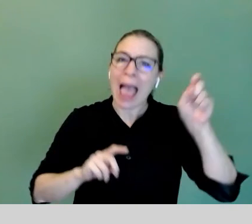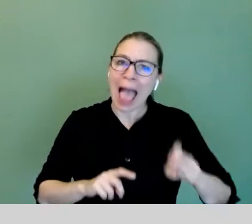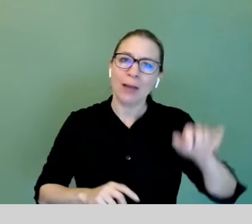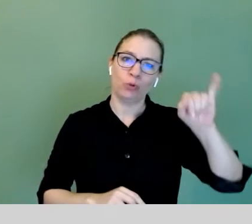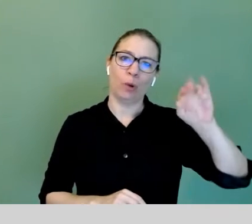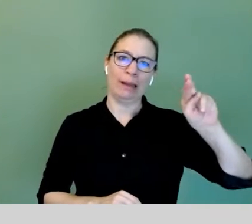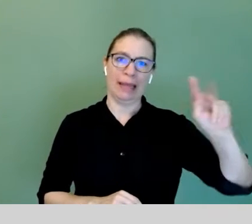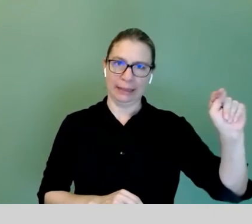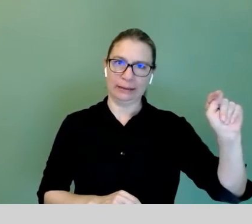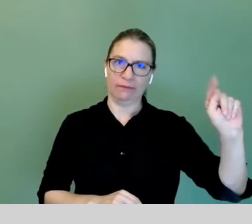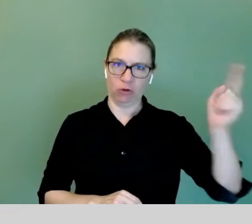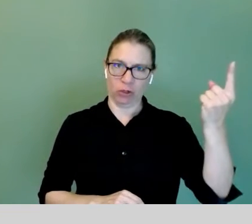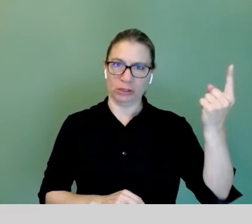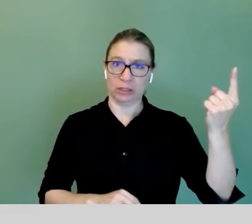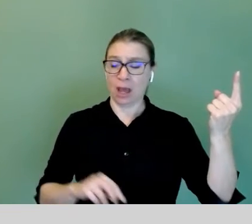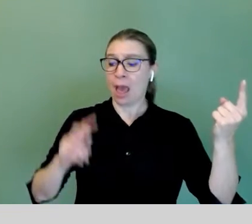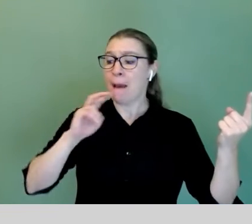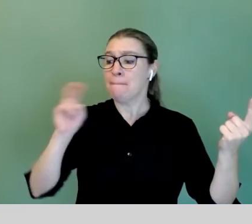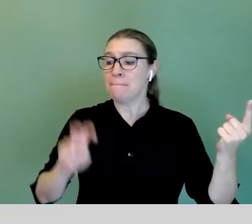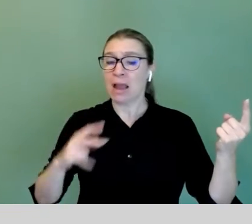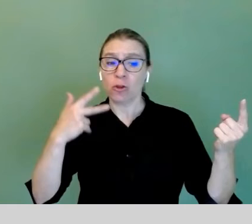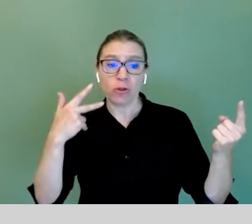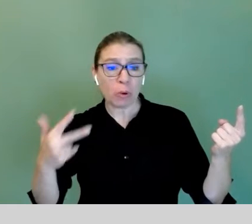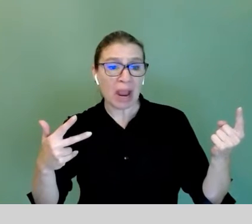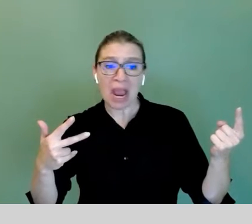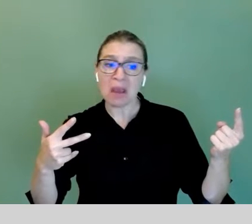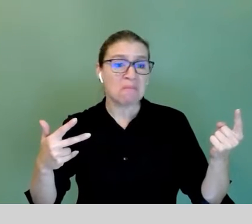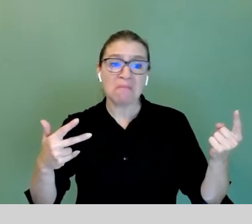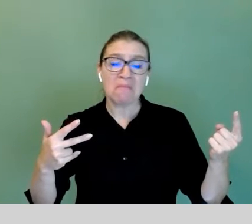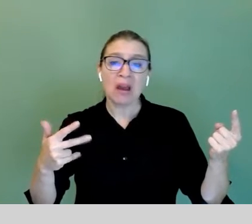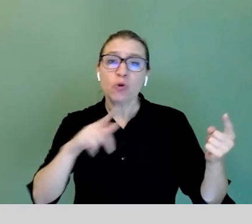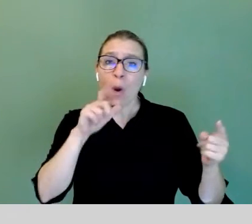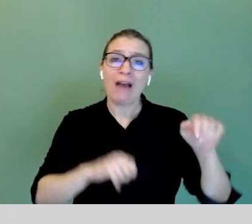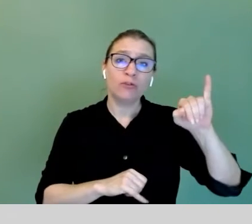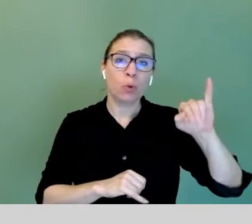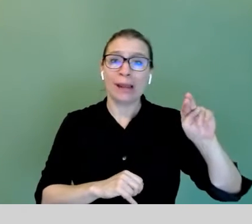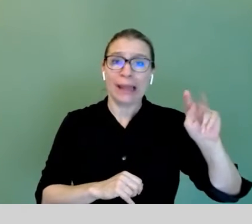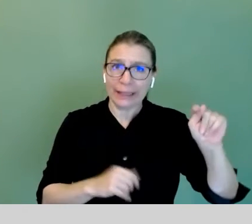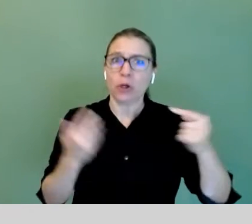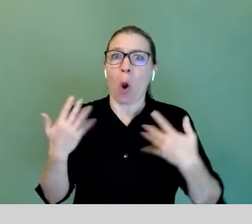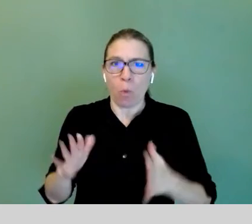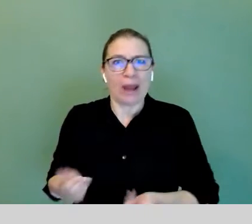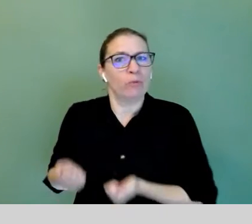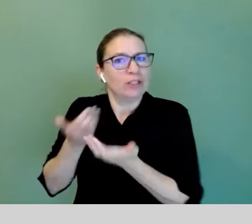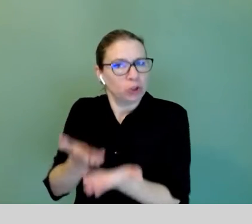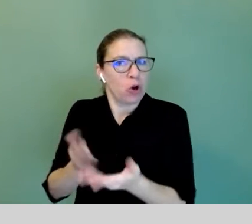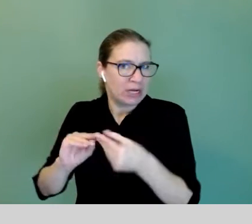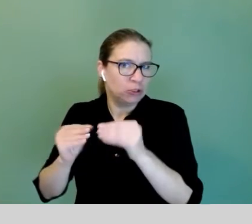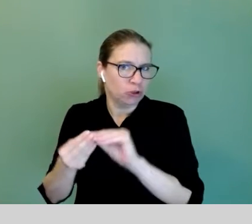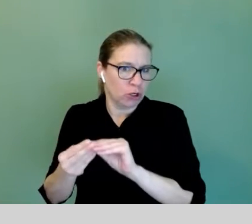you had to put int before that. But in Python 3, math.floor, math.ceil, and round, they return already an integer.